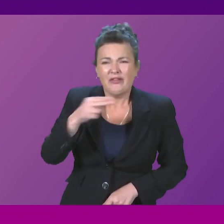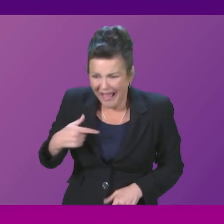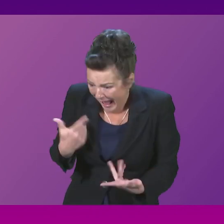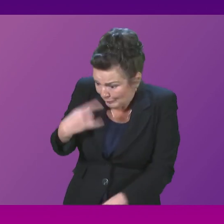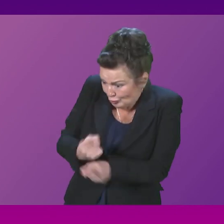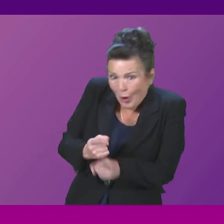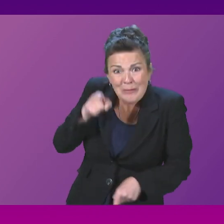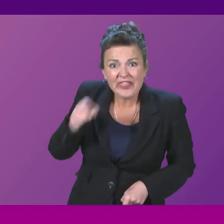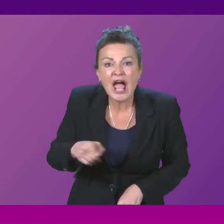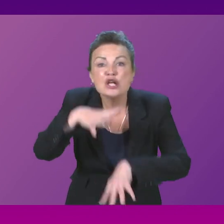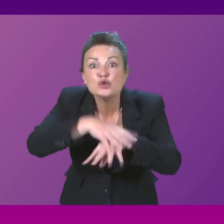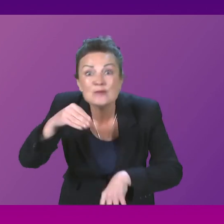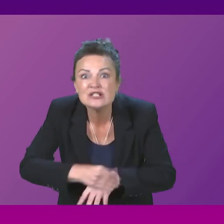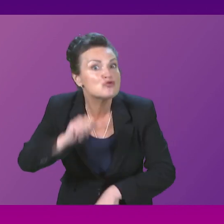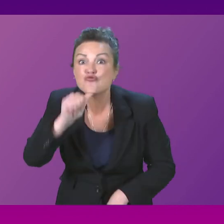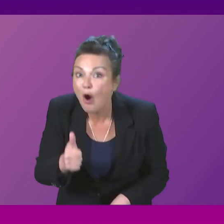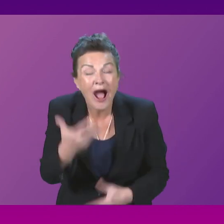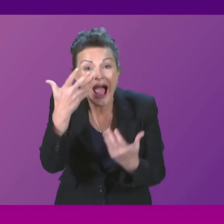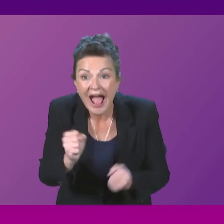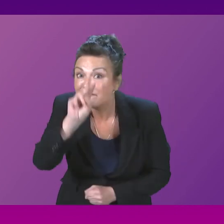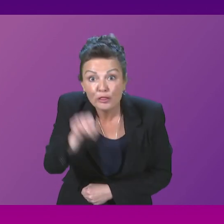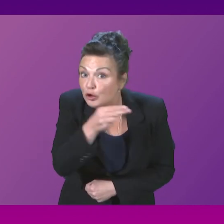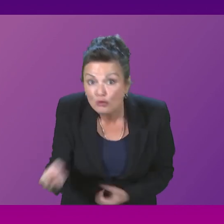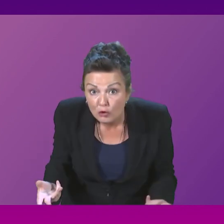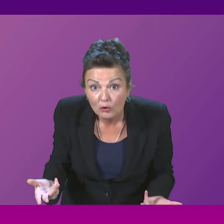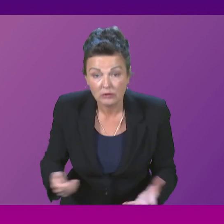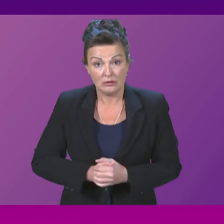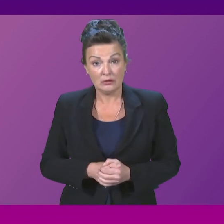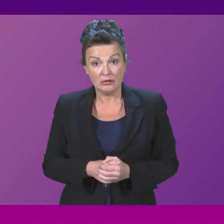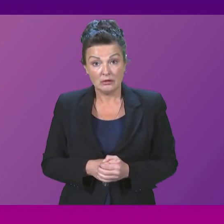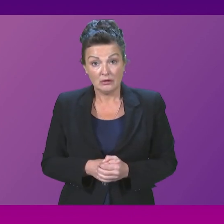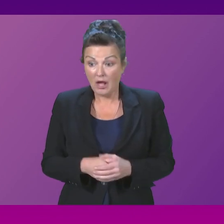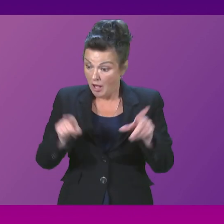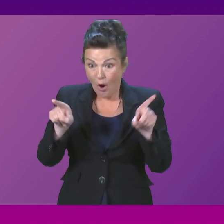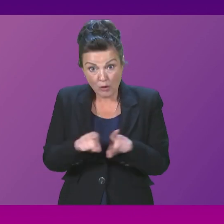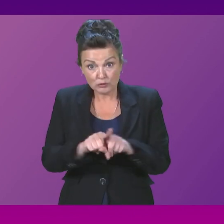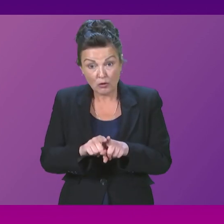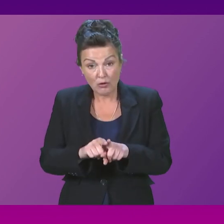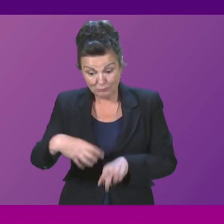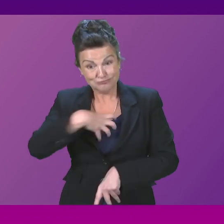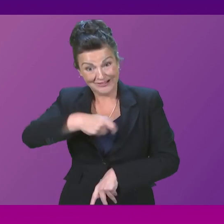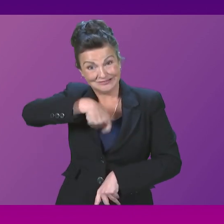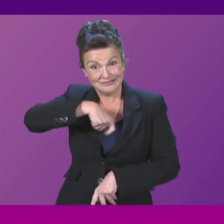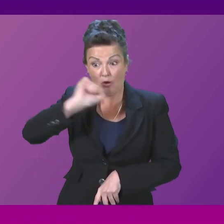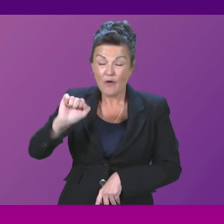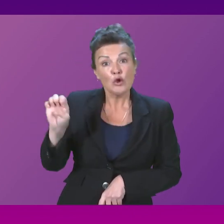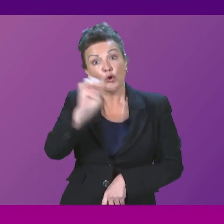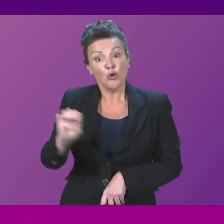Sweden is not in the euro, and the former president of the European Commission, said—let